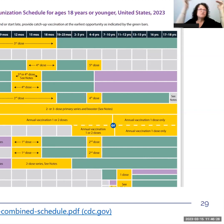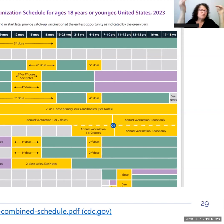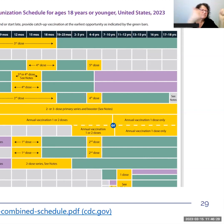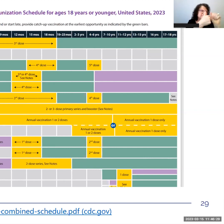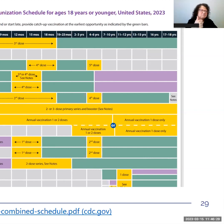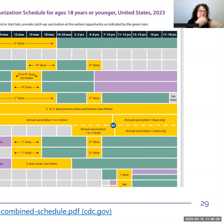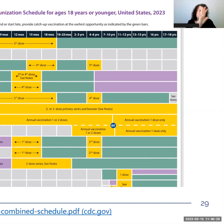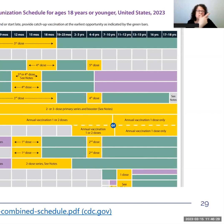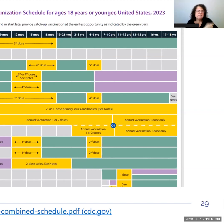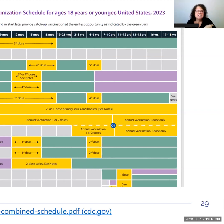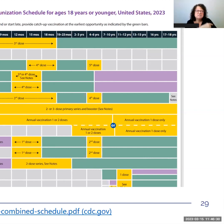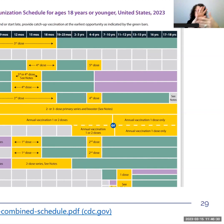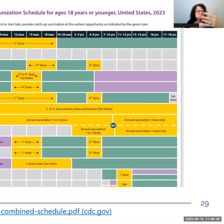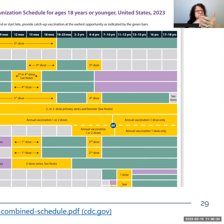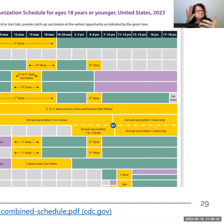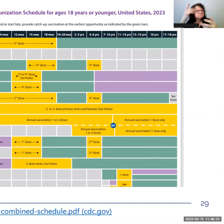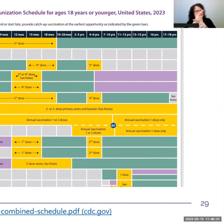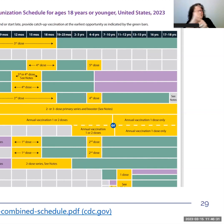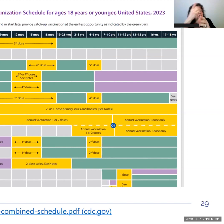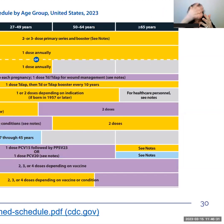So make sure that you're talking to your clinicians to make sure that you're